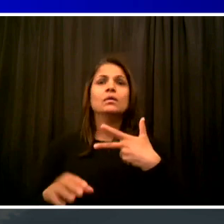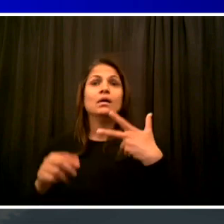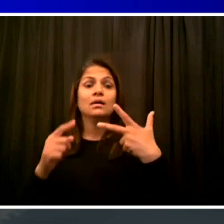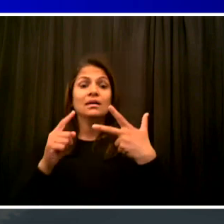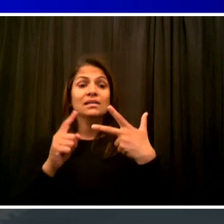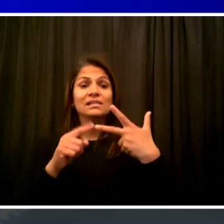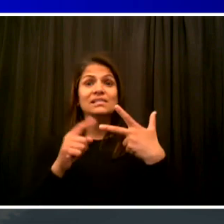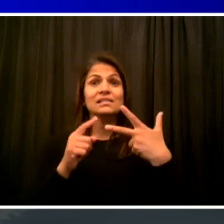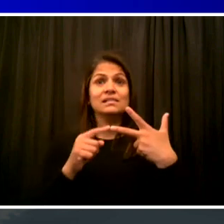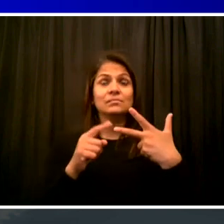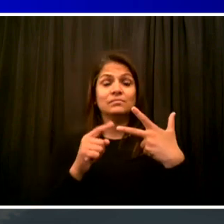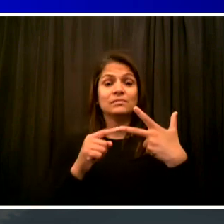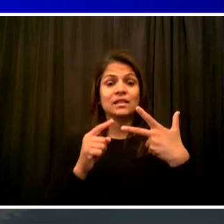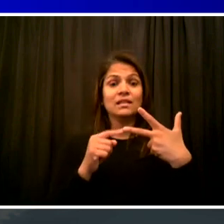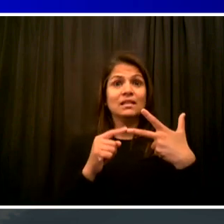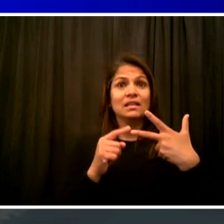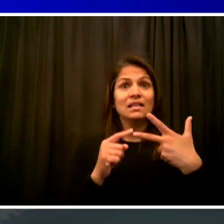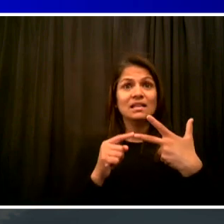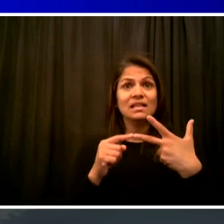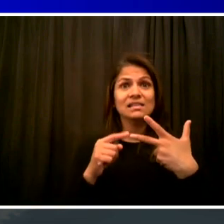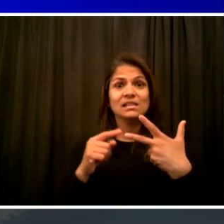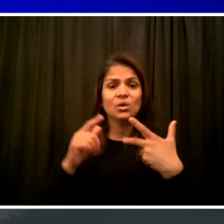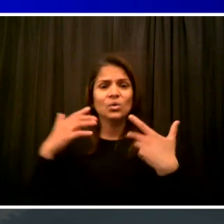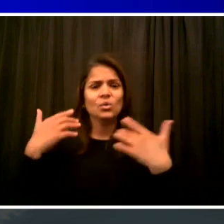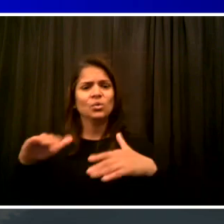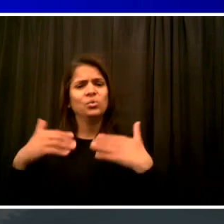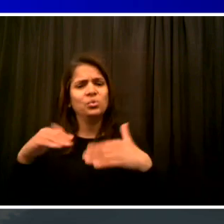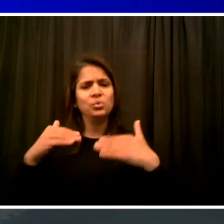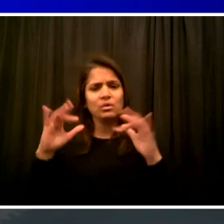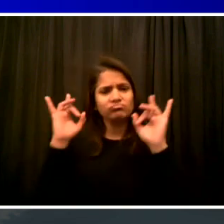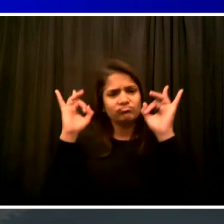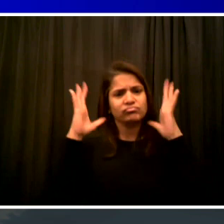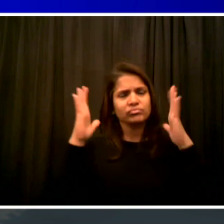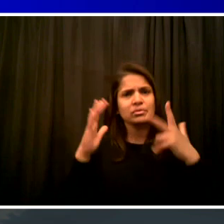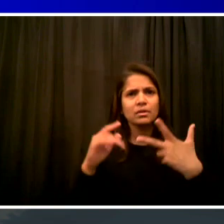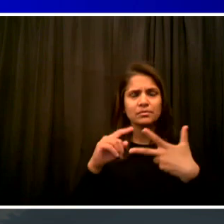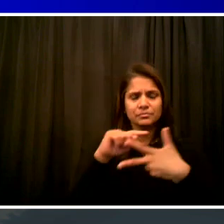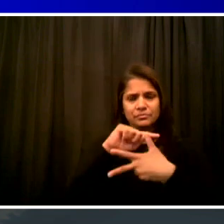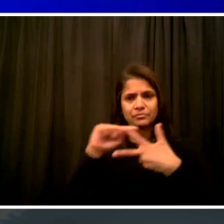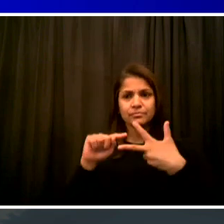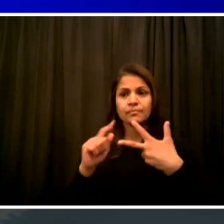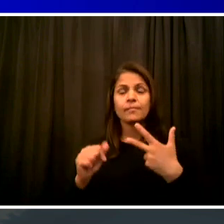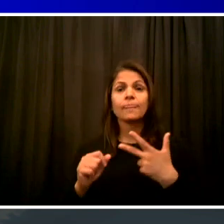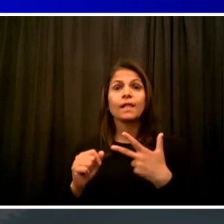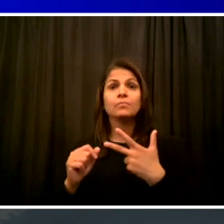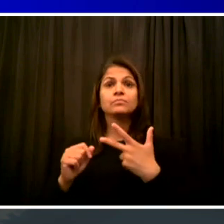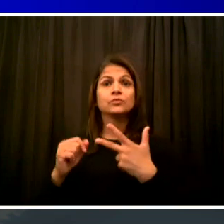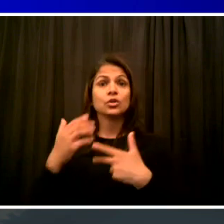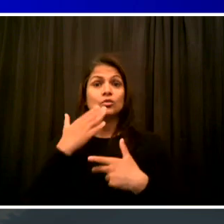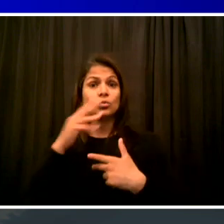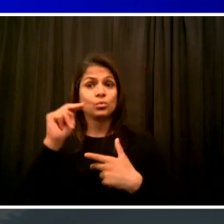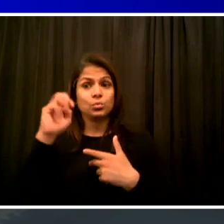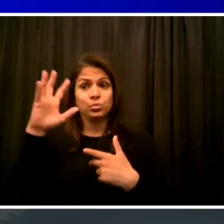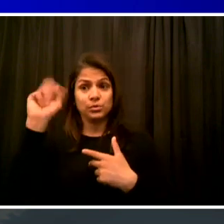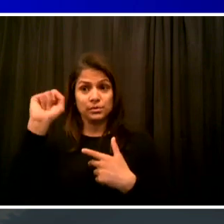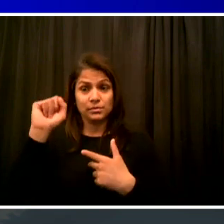WANT IT TO BE, THAT MEANS ACTUAL PEOPLE FIGHTING FOR THEIR LIVES IN ICUs. AGAIN, AN AREA